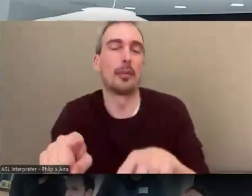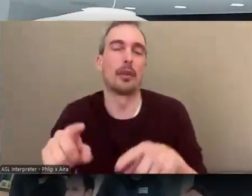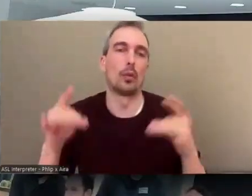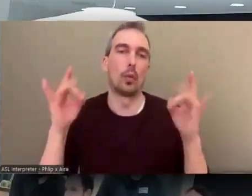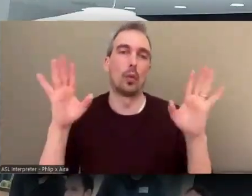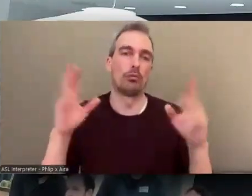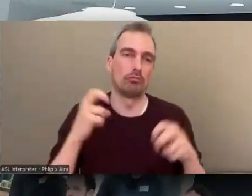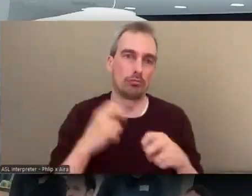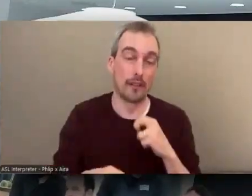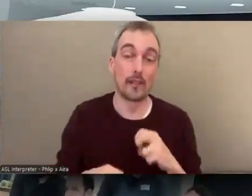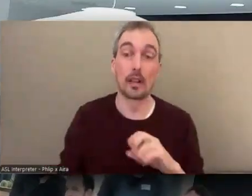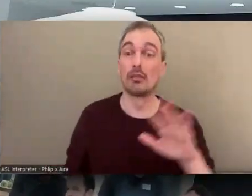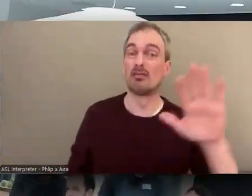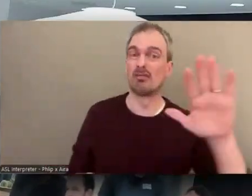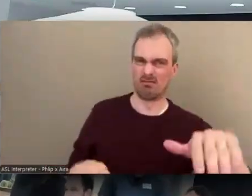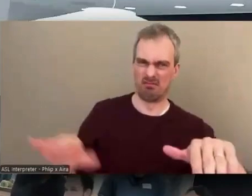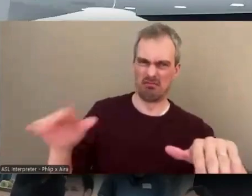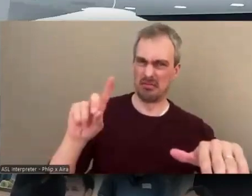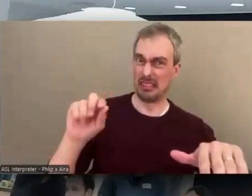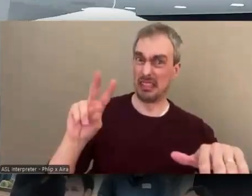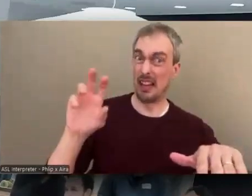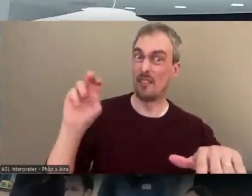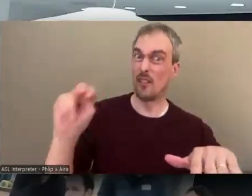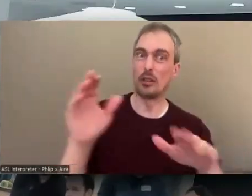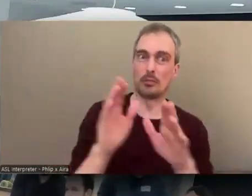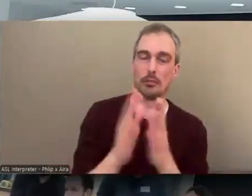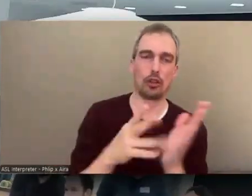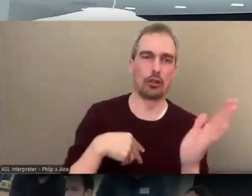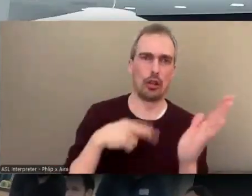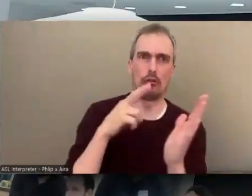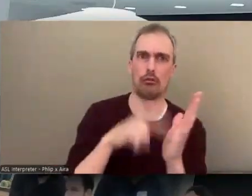and now I'm circling back to kind of go through it in deeper dive. And it's very good.